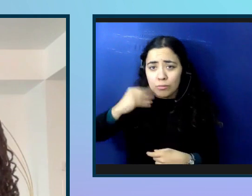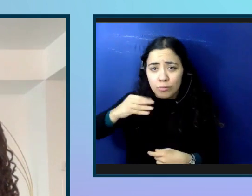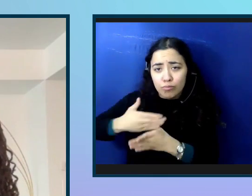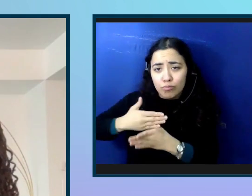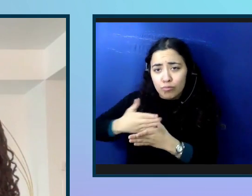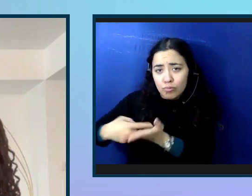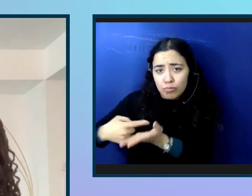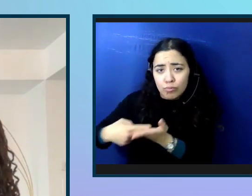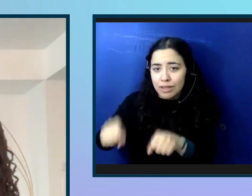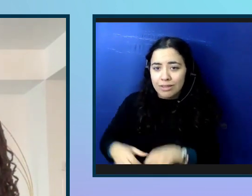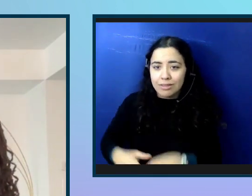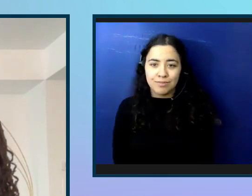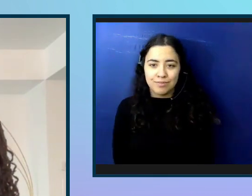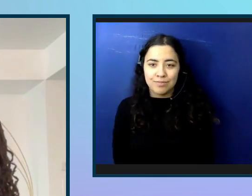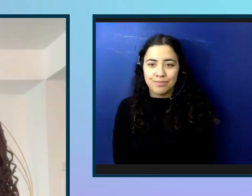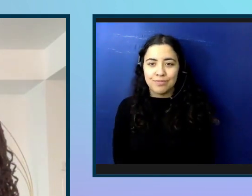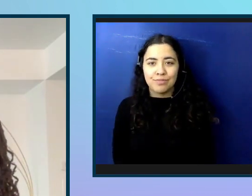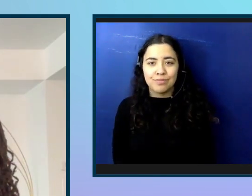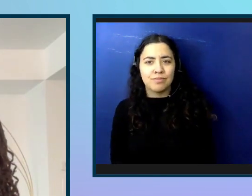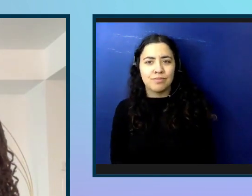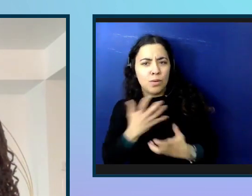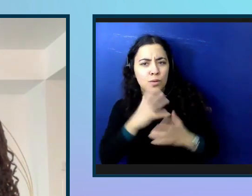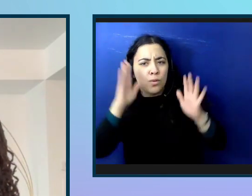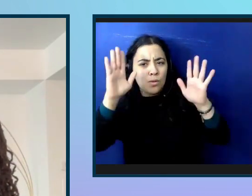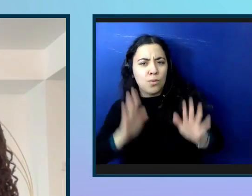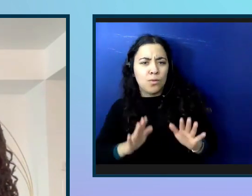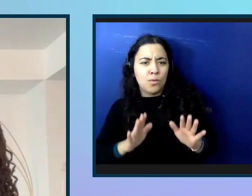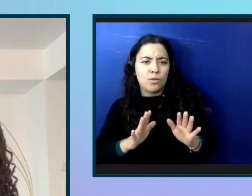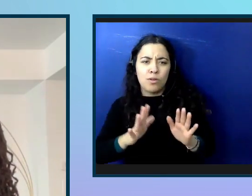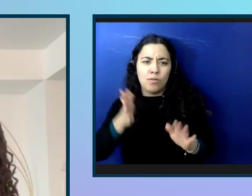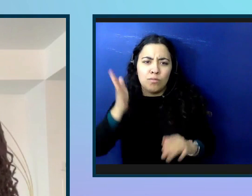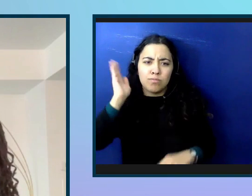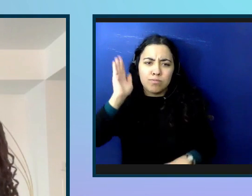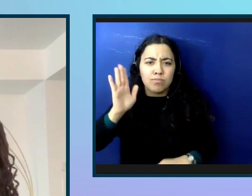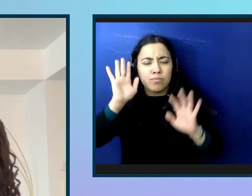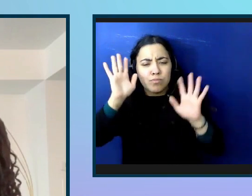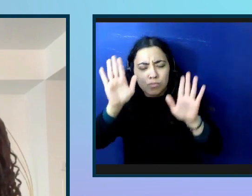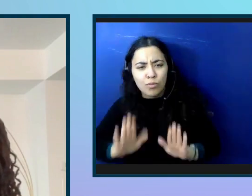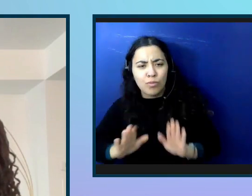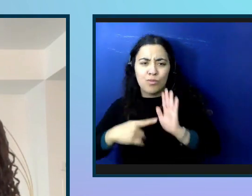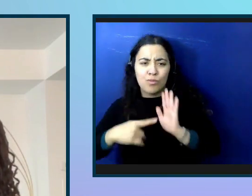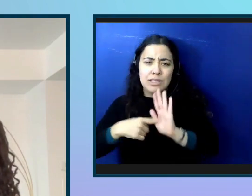Wow, that's a great talk, and the fact that you gave us a lot of great examples and allowed us to hear about your experiences.